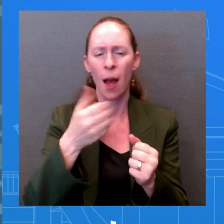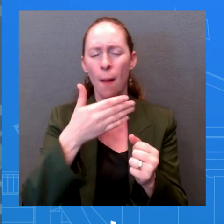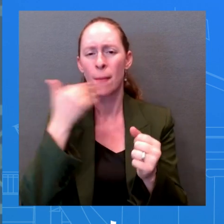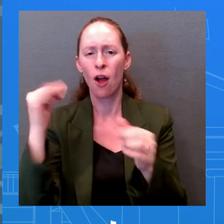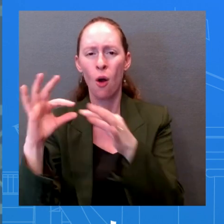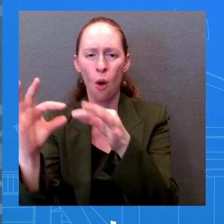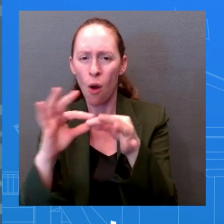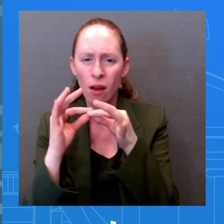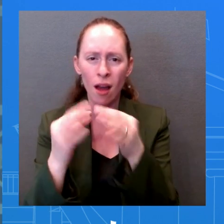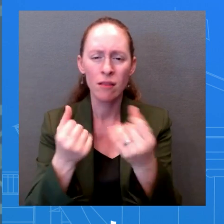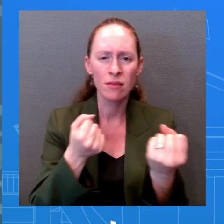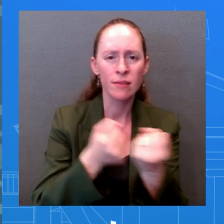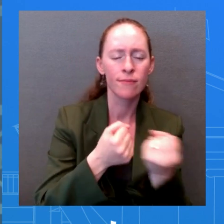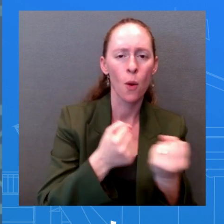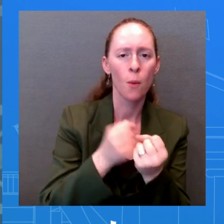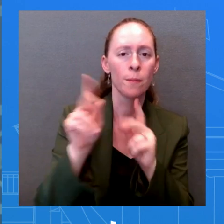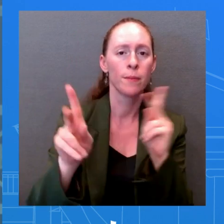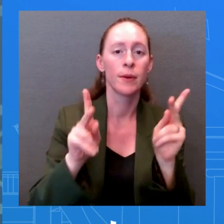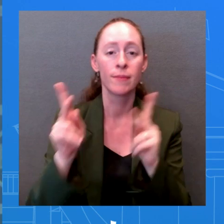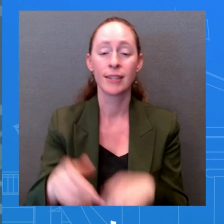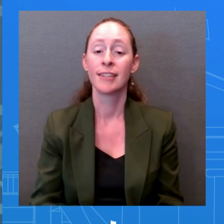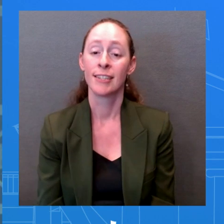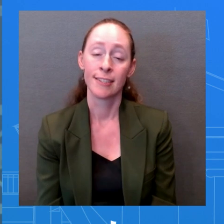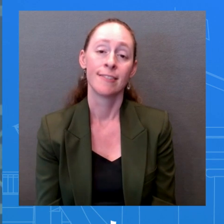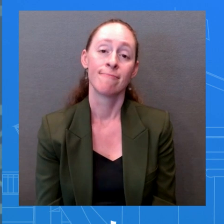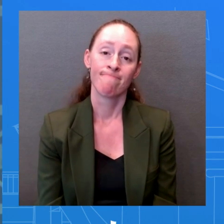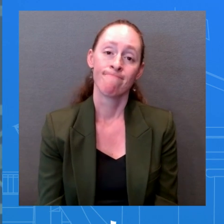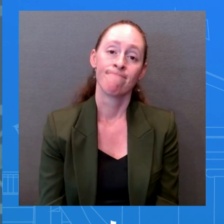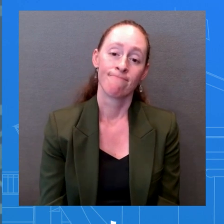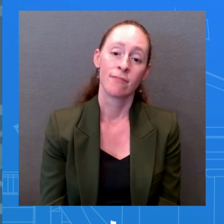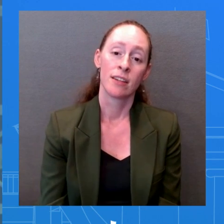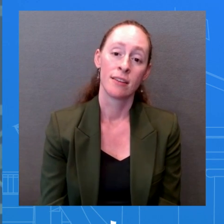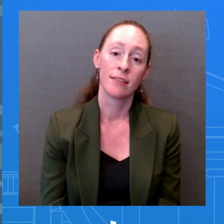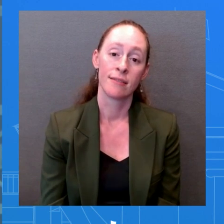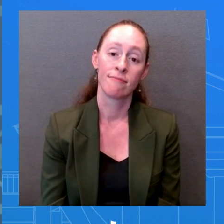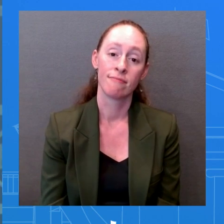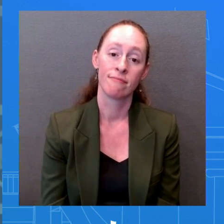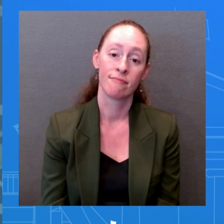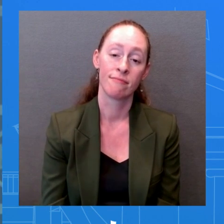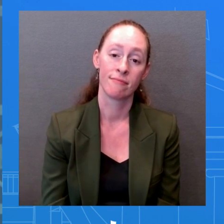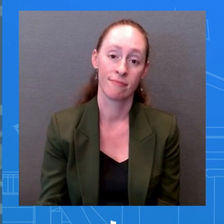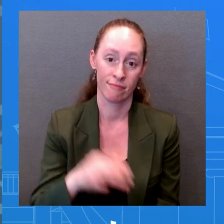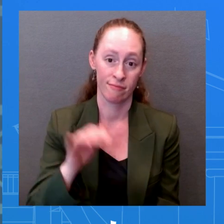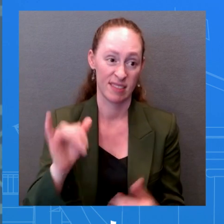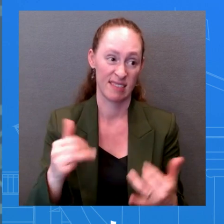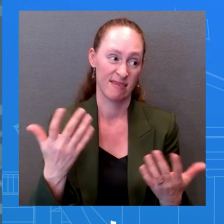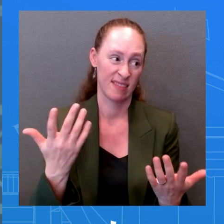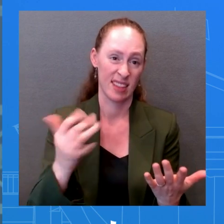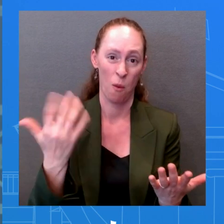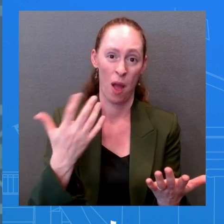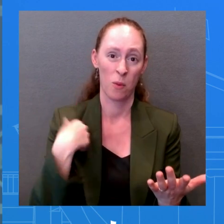And so, that's how we have dealt with this particular issue. I think, for us -- how do we stop this? We call this out.